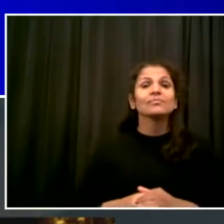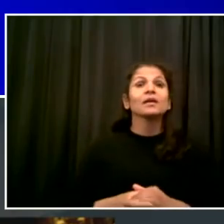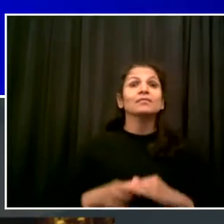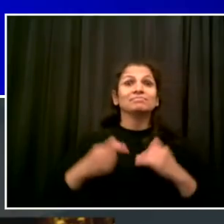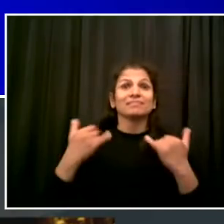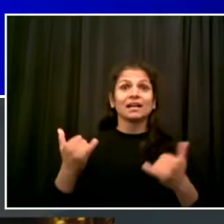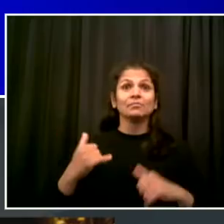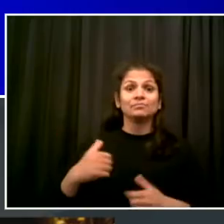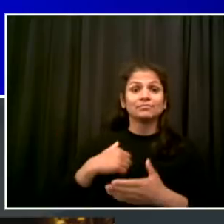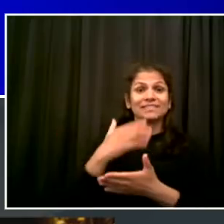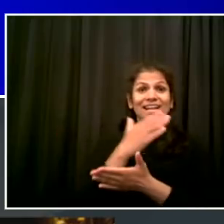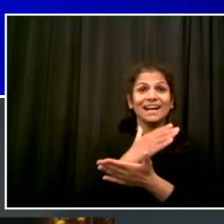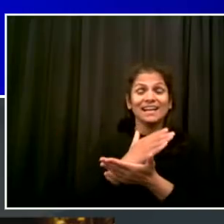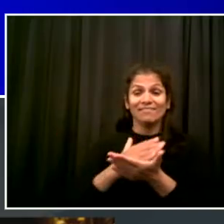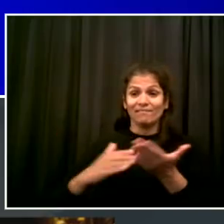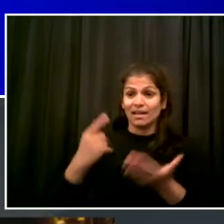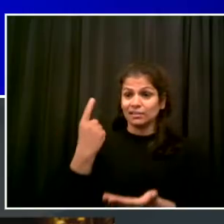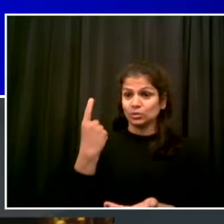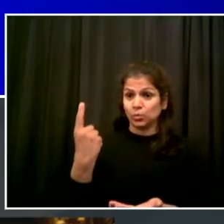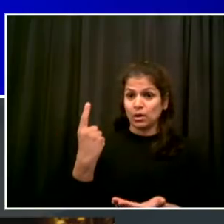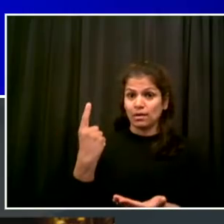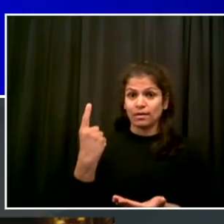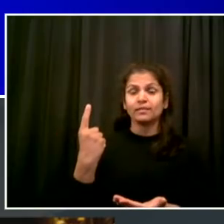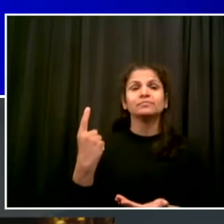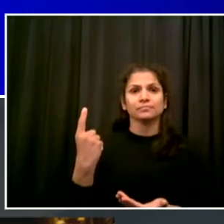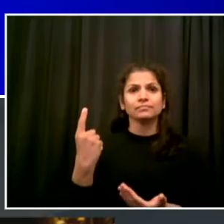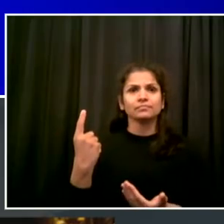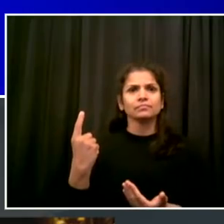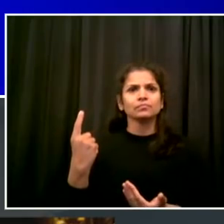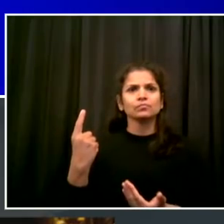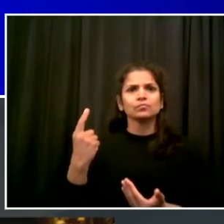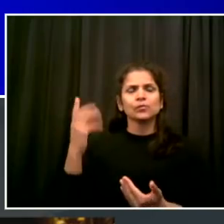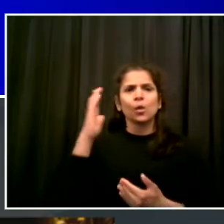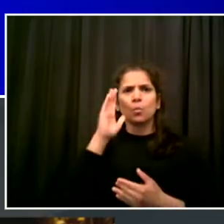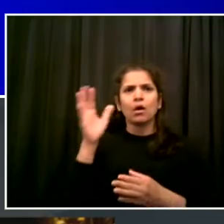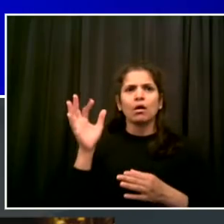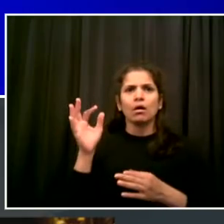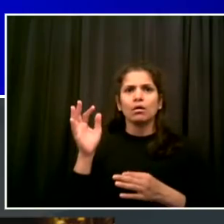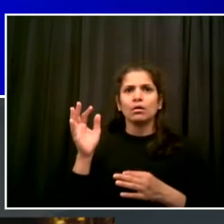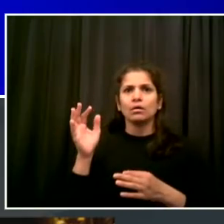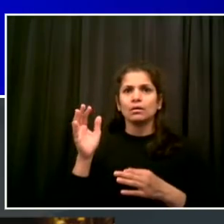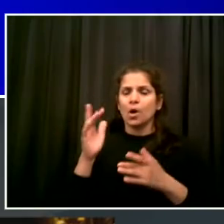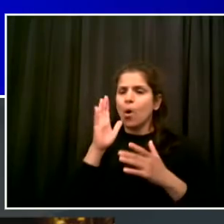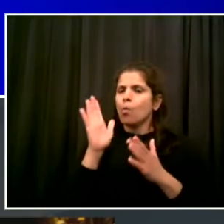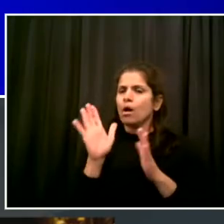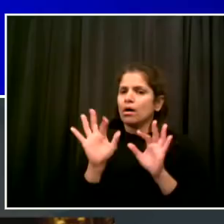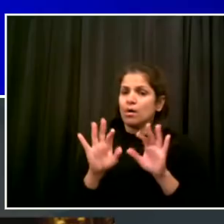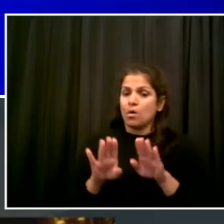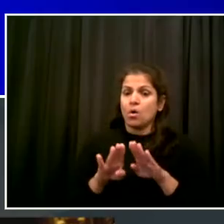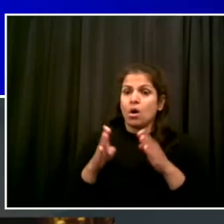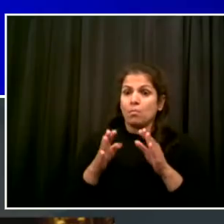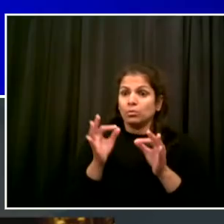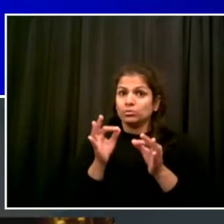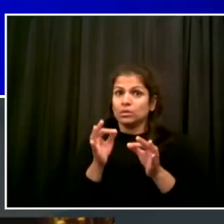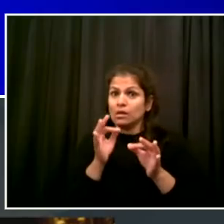GET PEOPLE PROTECTED. AND VTHAT IS IN I WHAT WILL HAPPEN. THAT IS PHASE 1. WE WILL HAVE